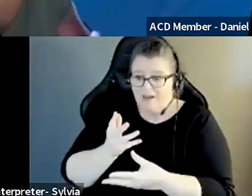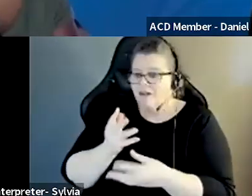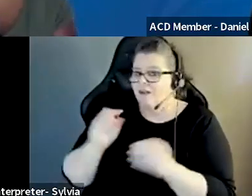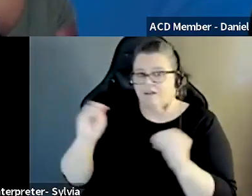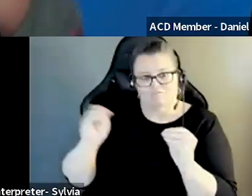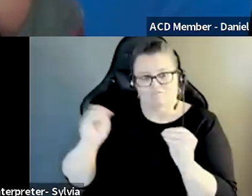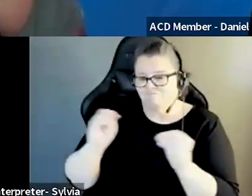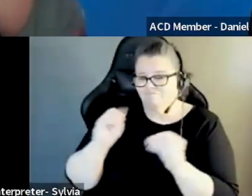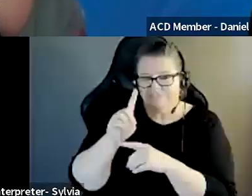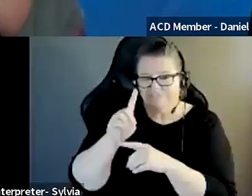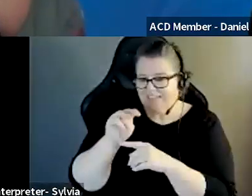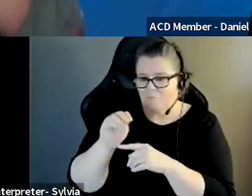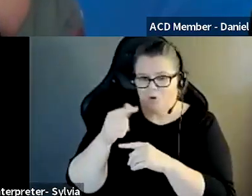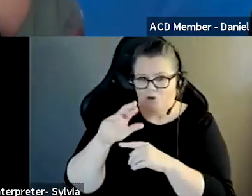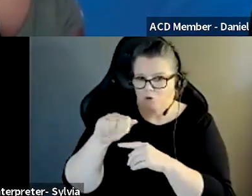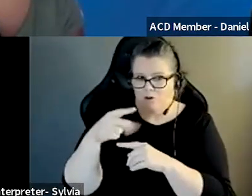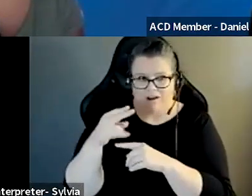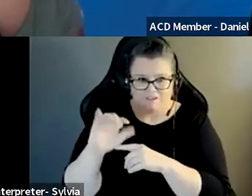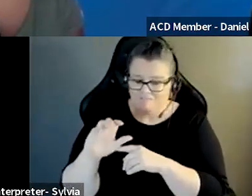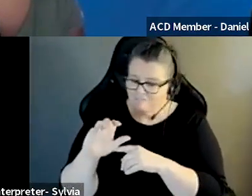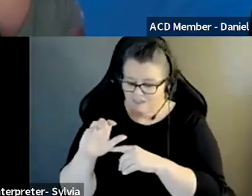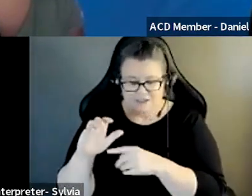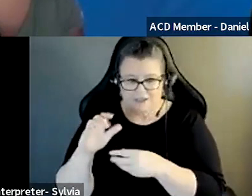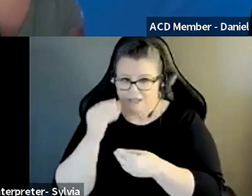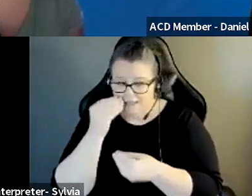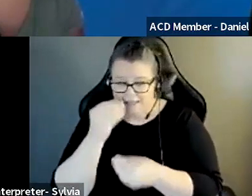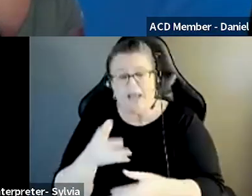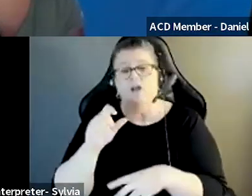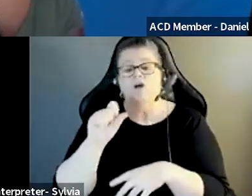And so there may be ways that the data that are coming from those that have to report it,